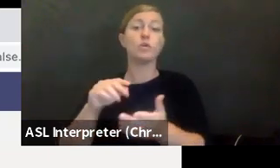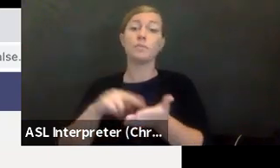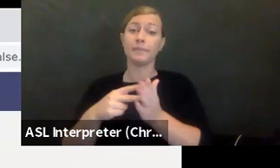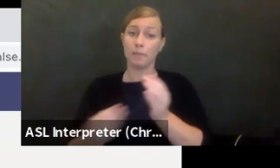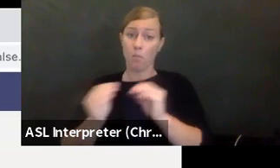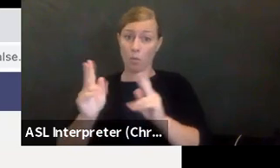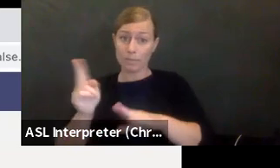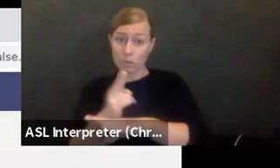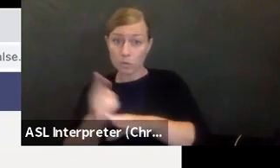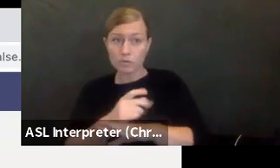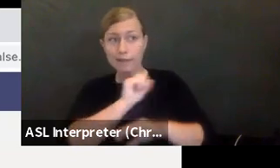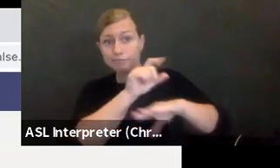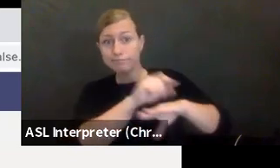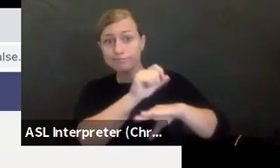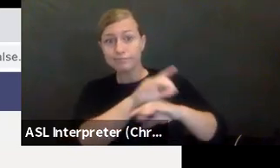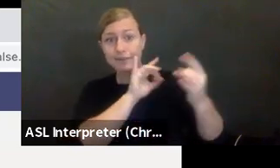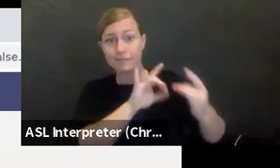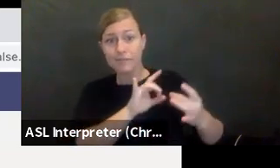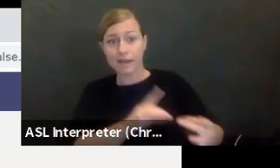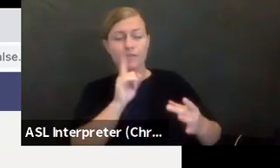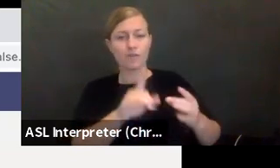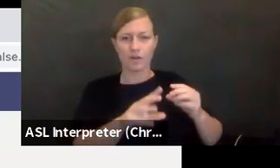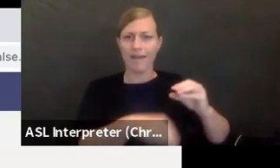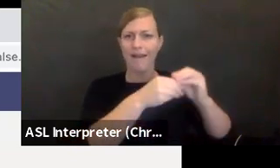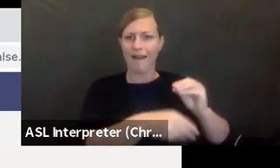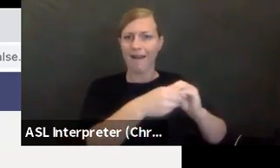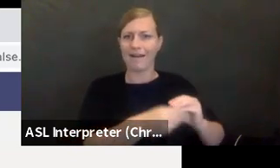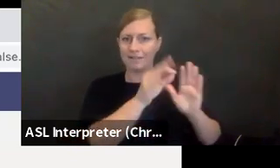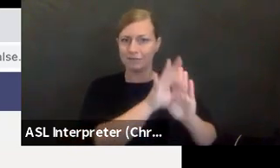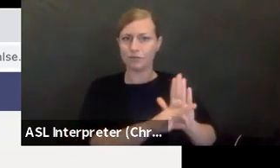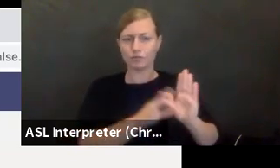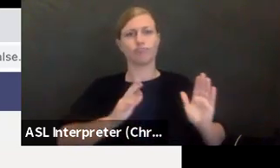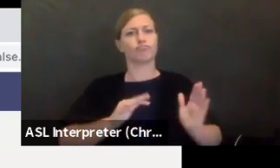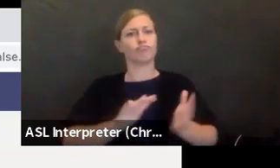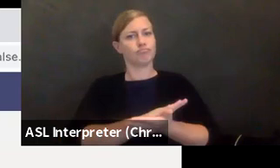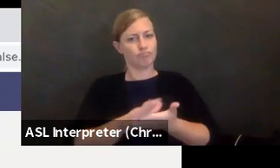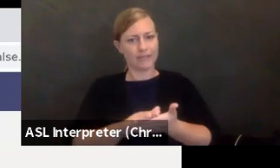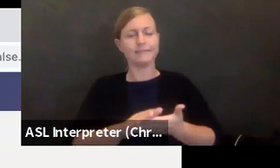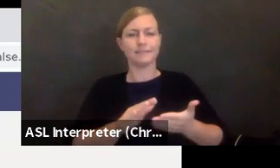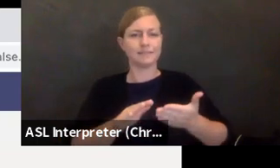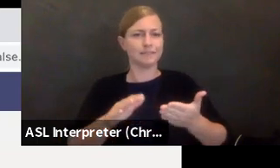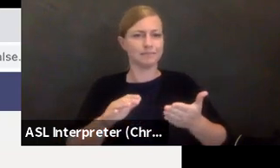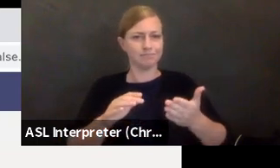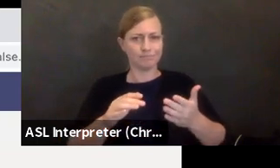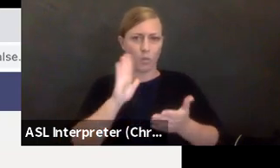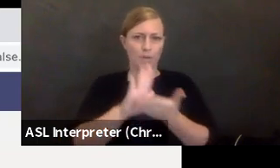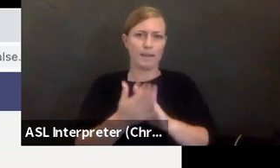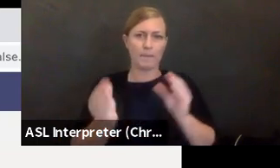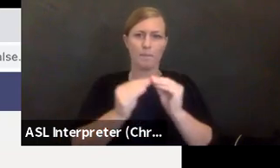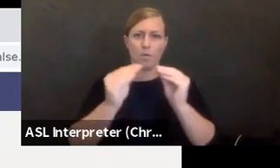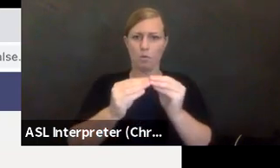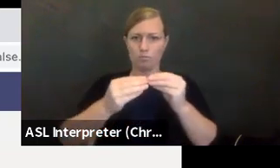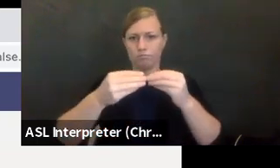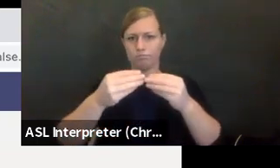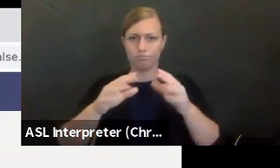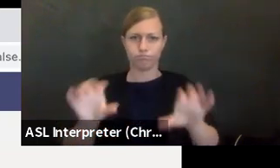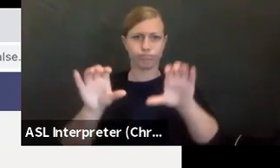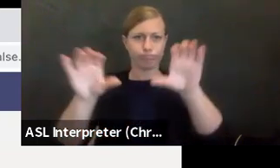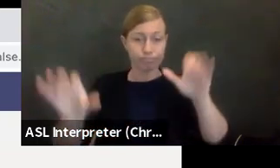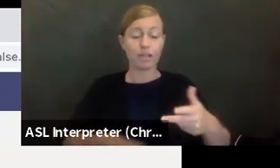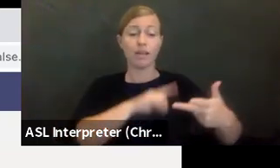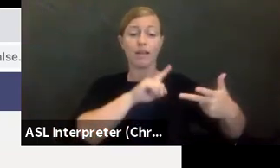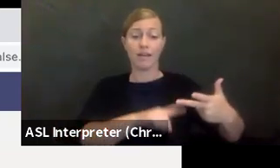is starting to be used more so the suggest teacher